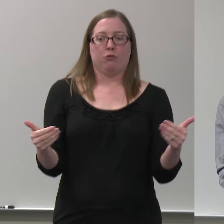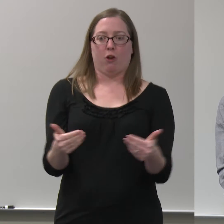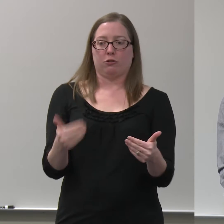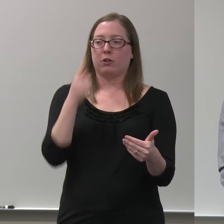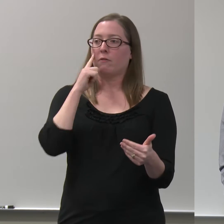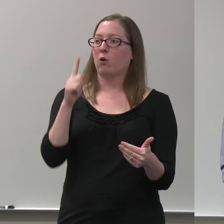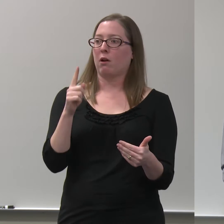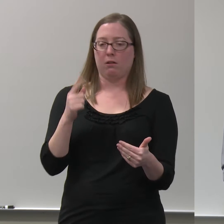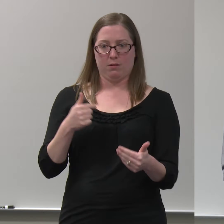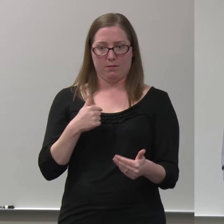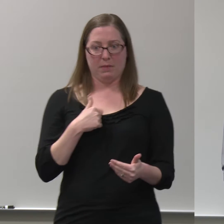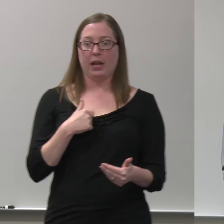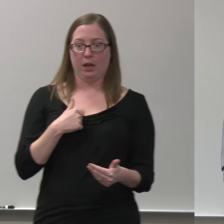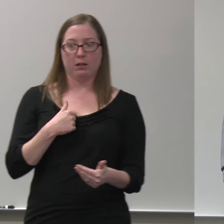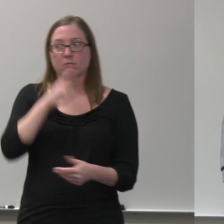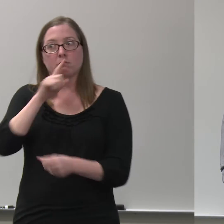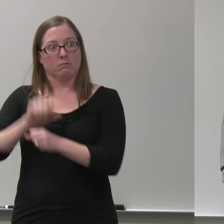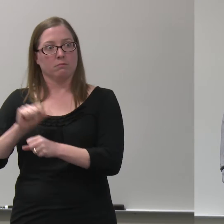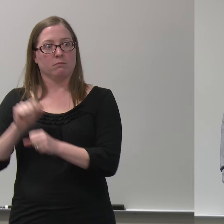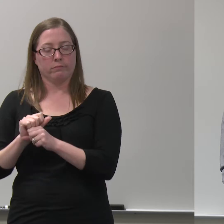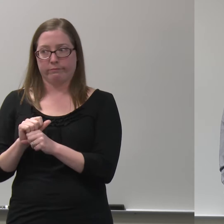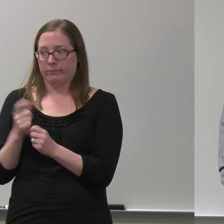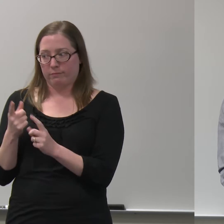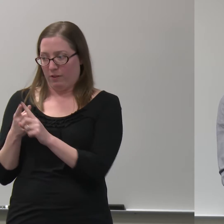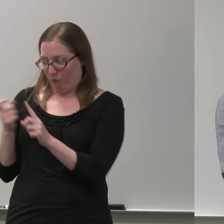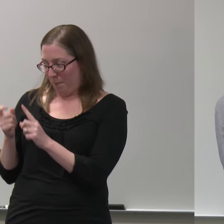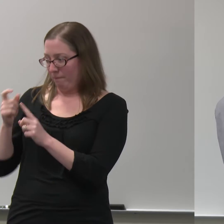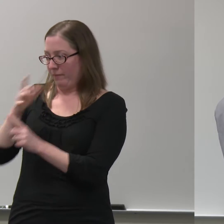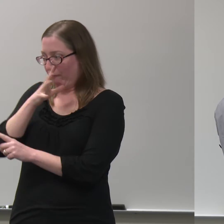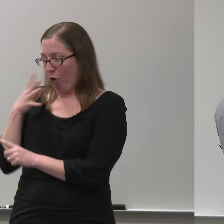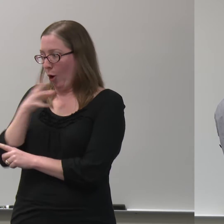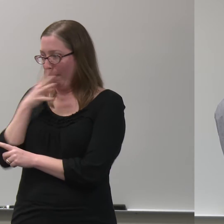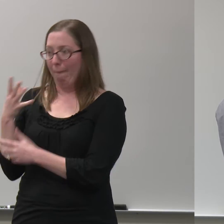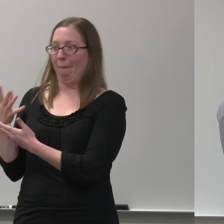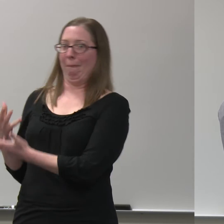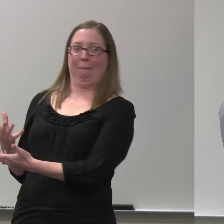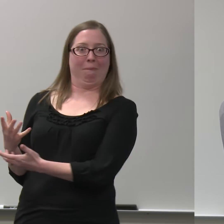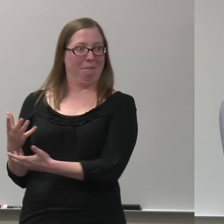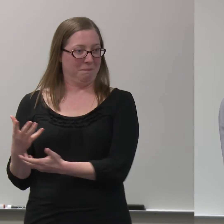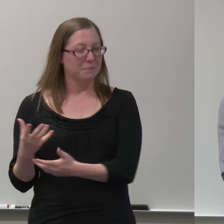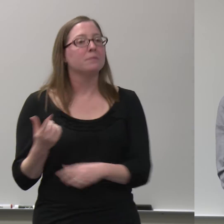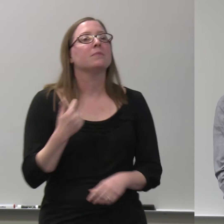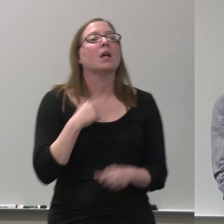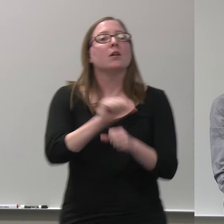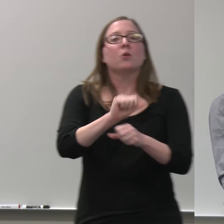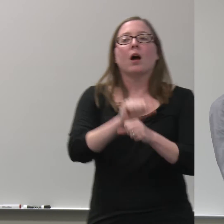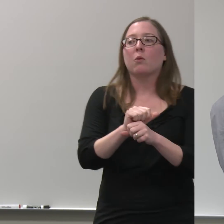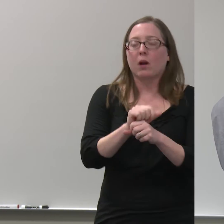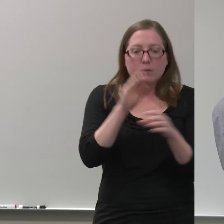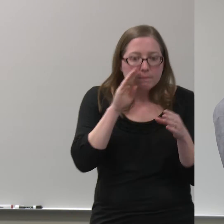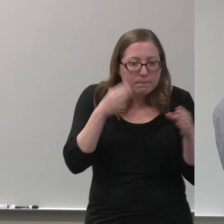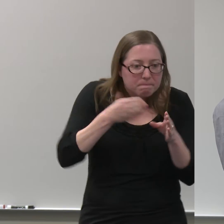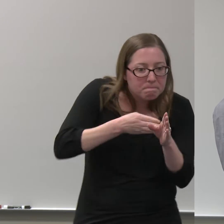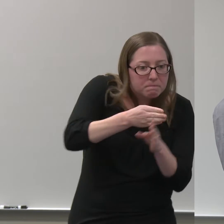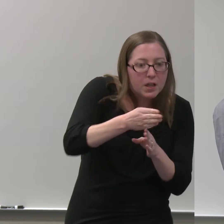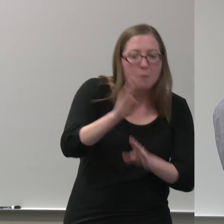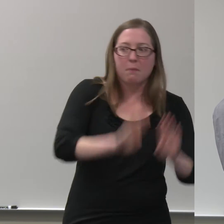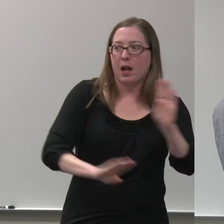who was literally fresh off the farm. So I worked in microbiology.